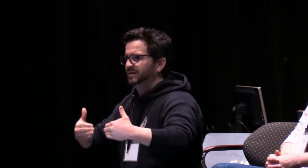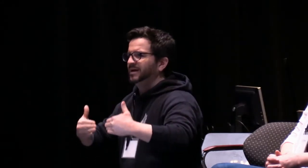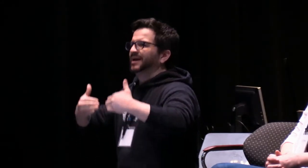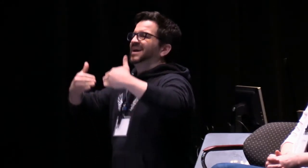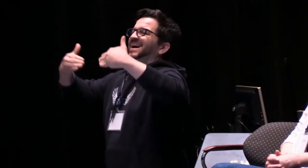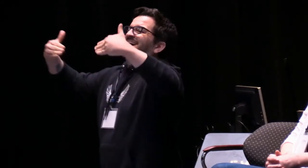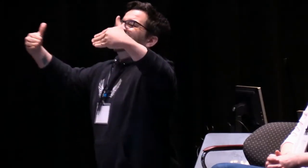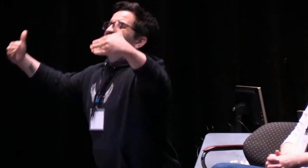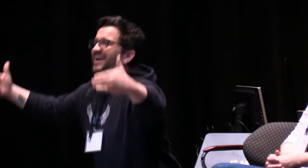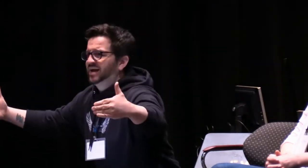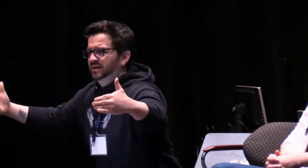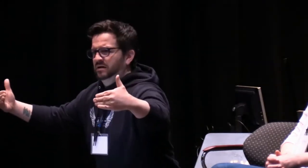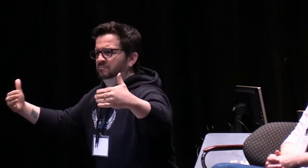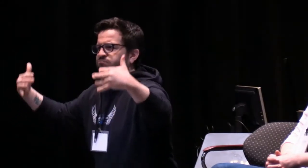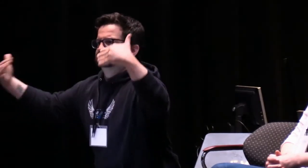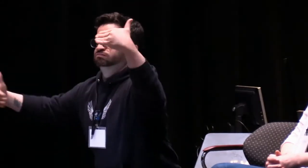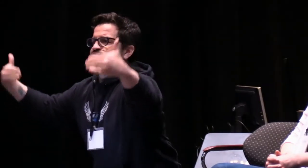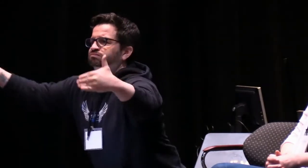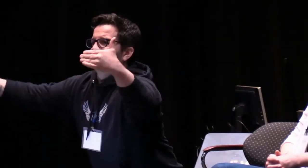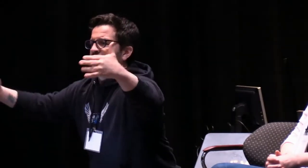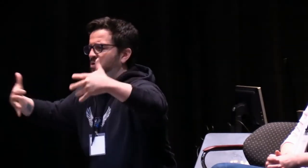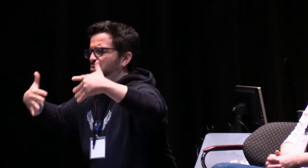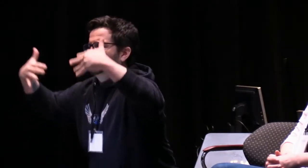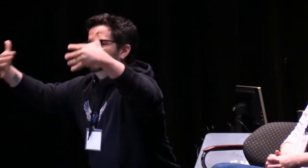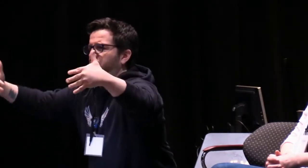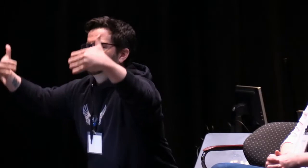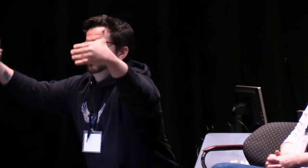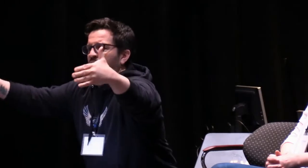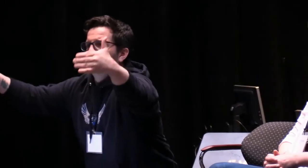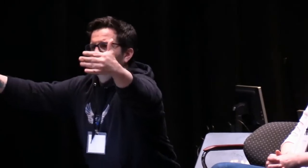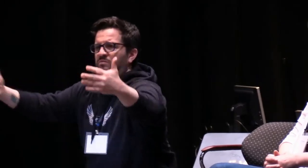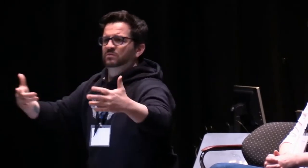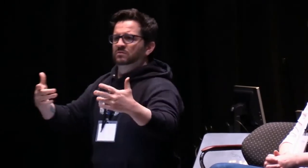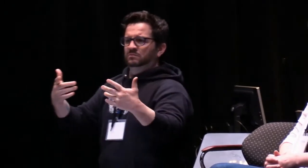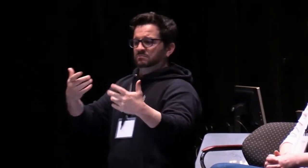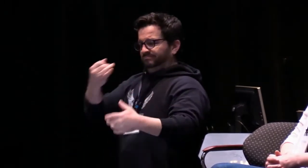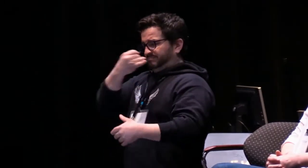in which you elevate to the greater peripheral space.